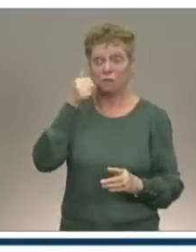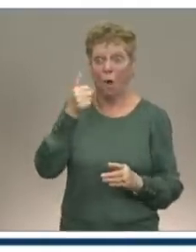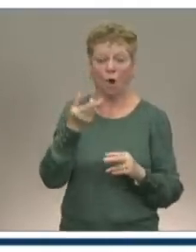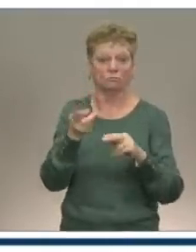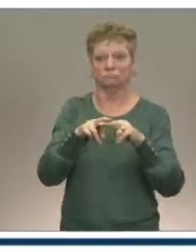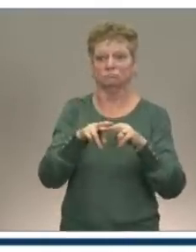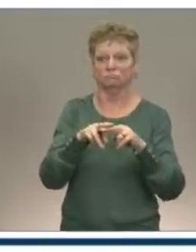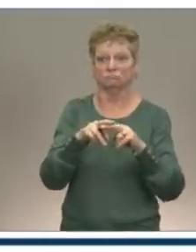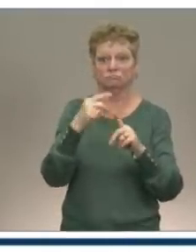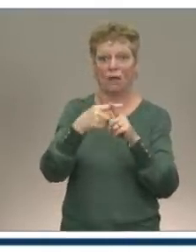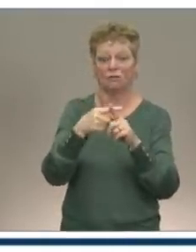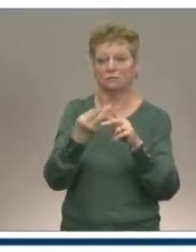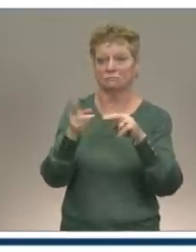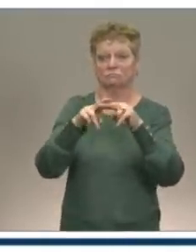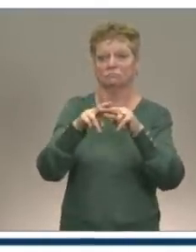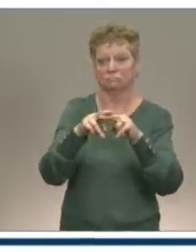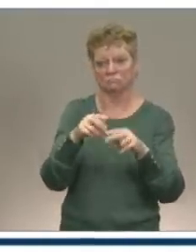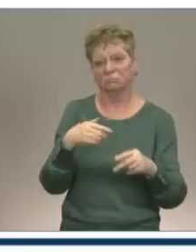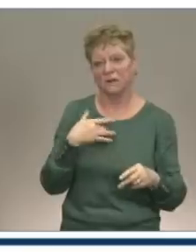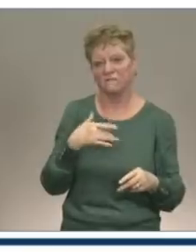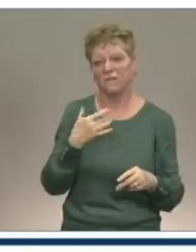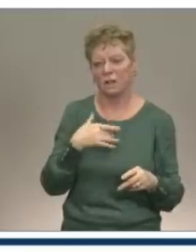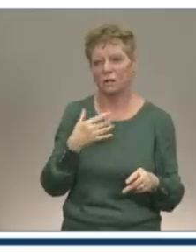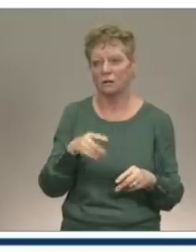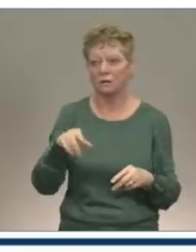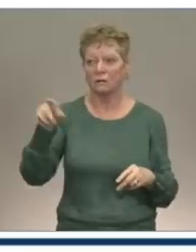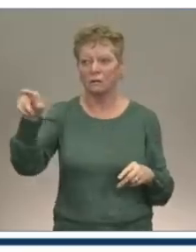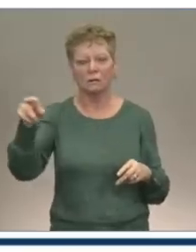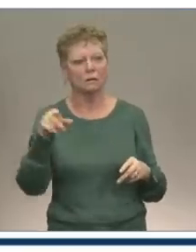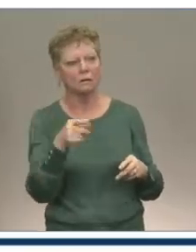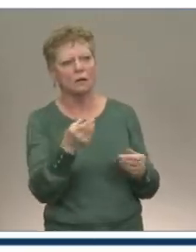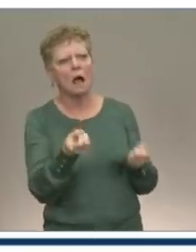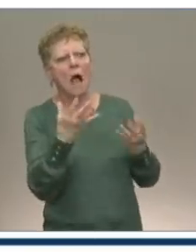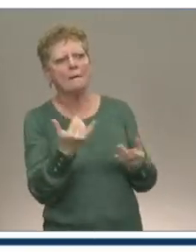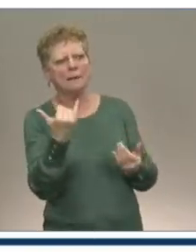case numbers coming from this outbreak so how many do you have now from that in that cluster